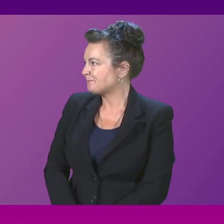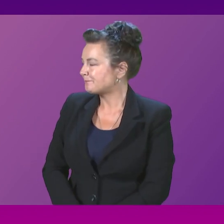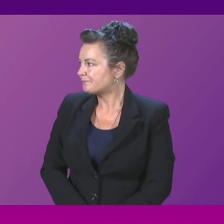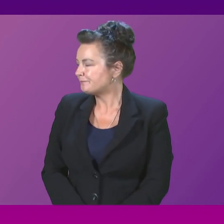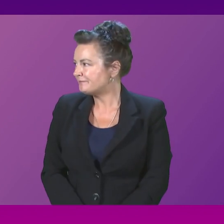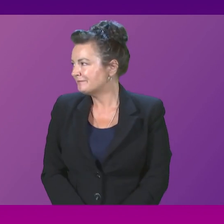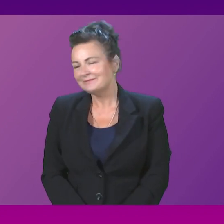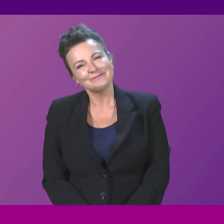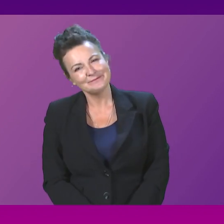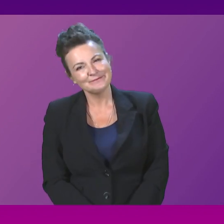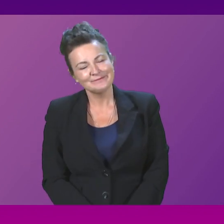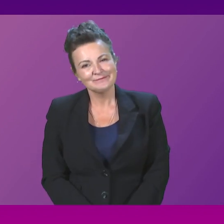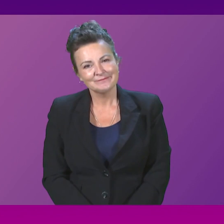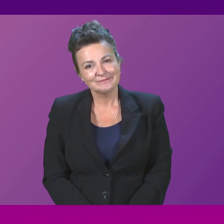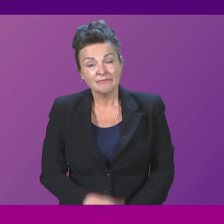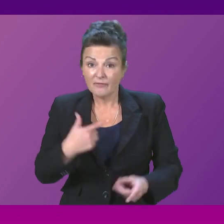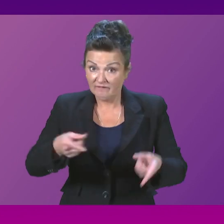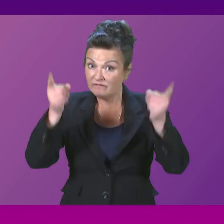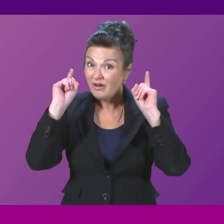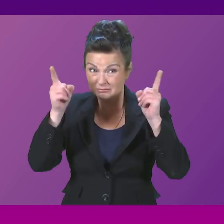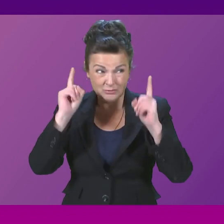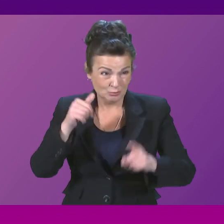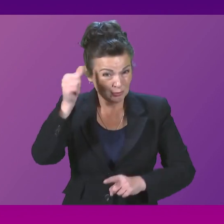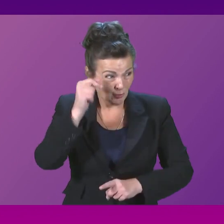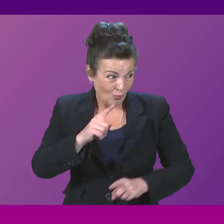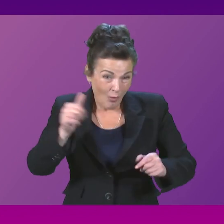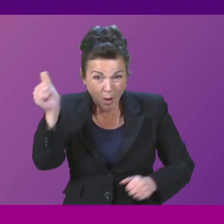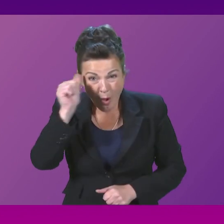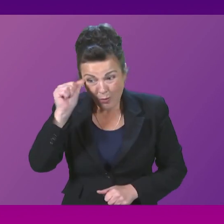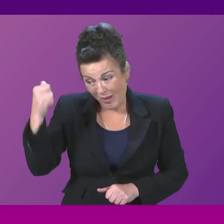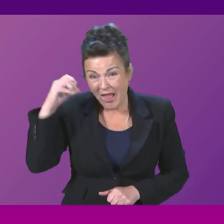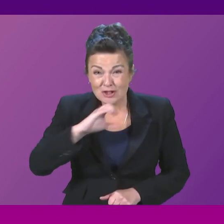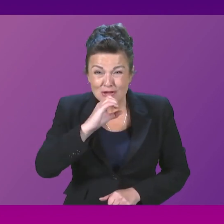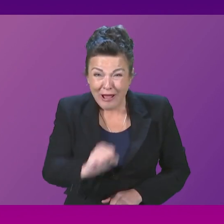The First Minister will be aware of the major telecommunications failure in Shetland last Thursday.